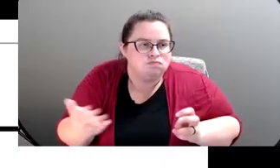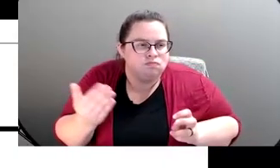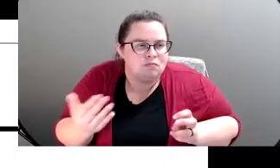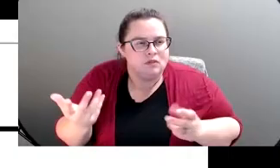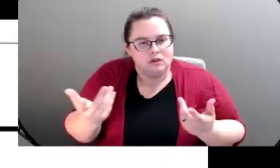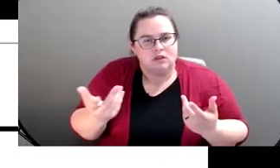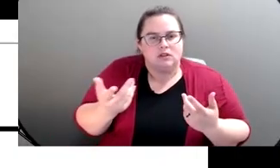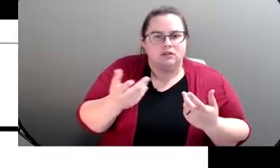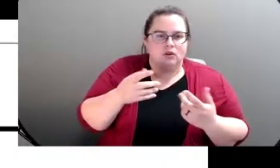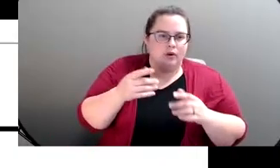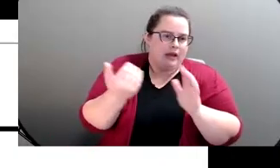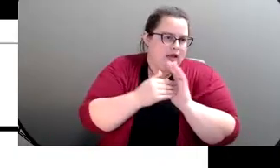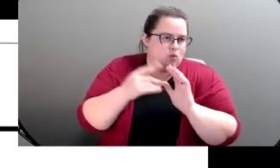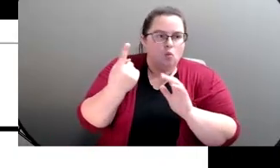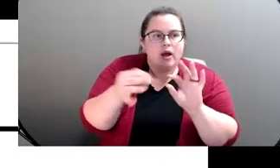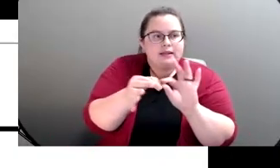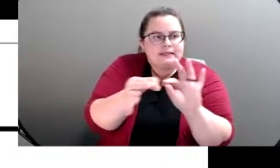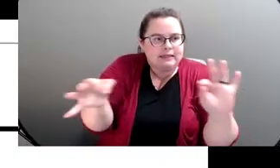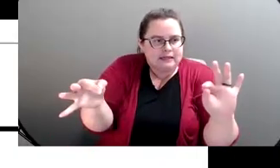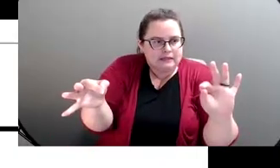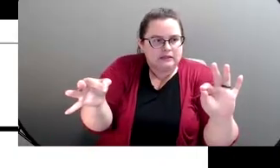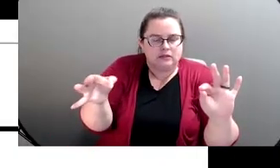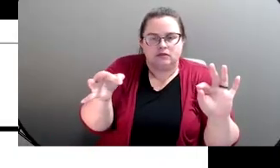sentence within